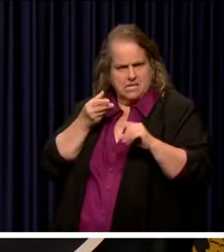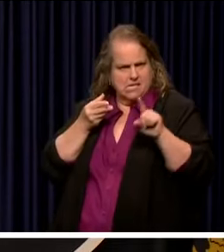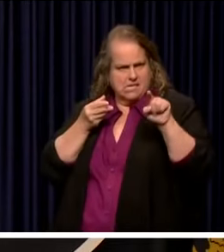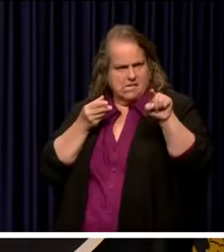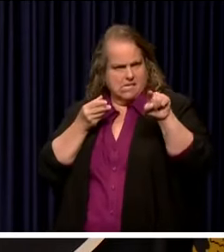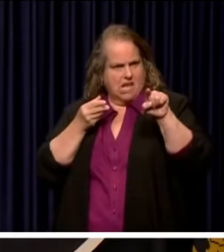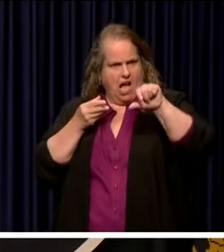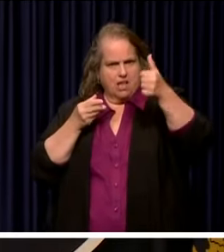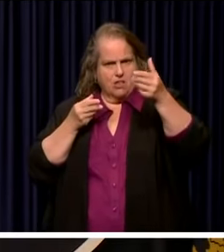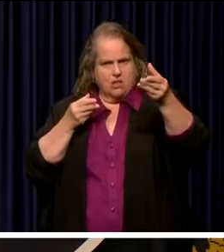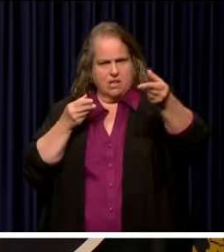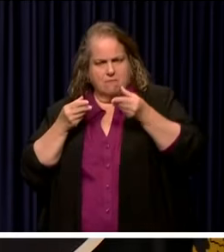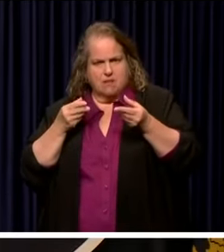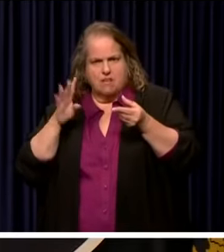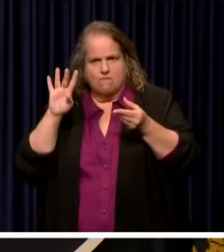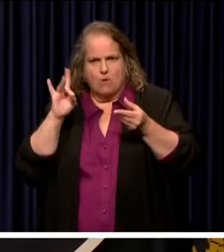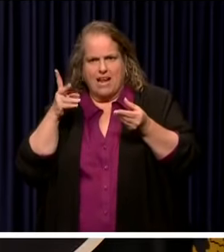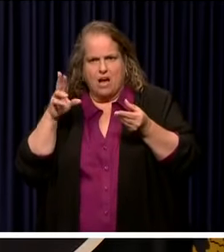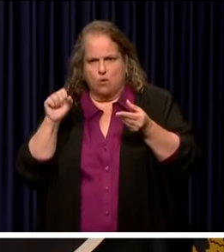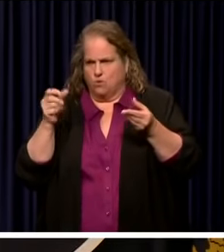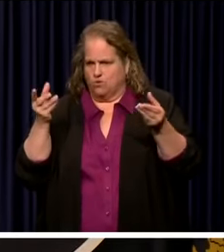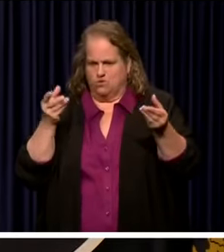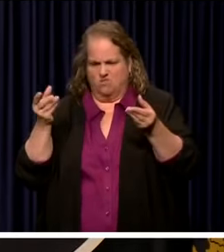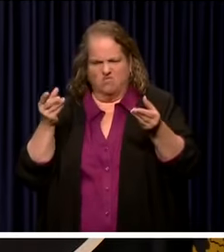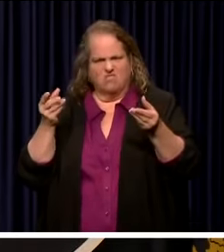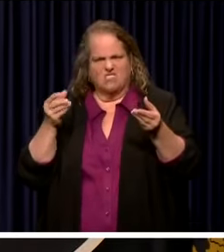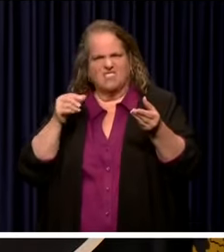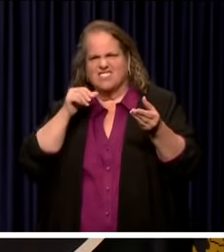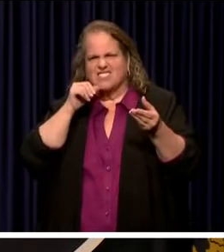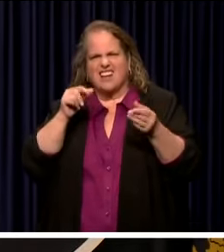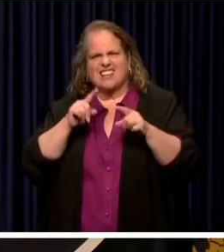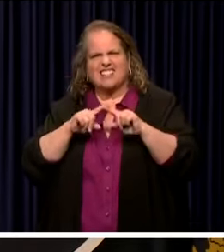IT. WE BELIEVE THAT IT'S THE RIGHT